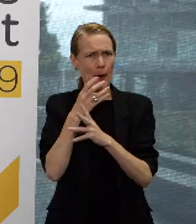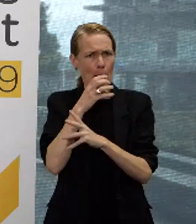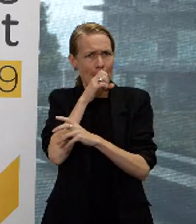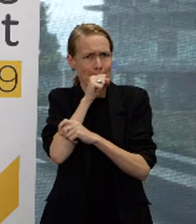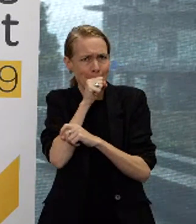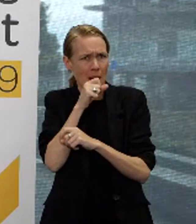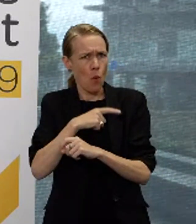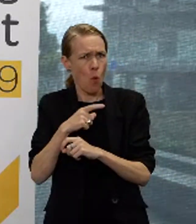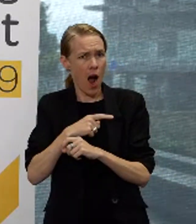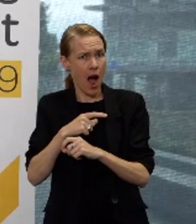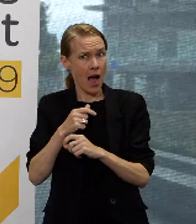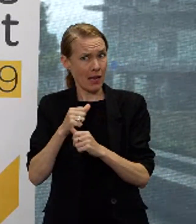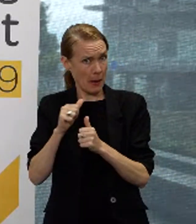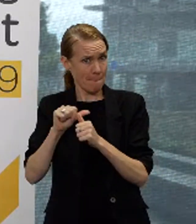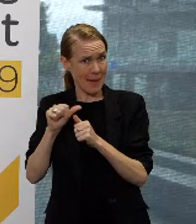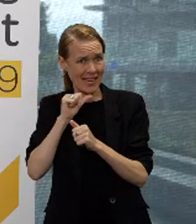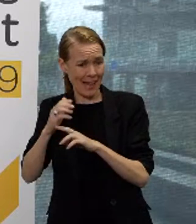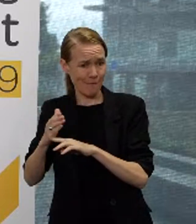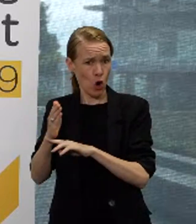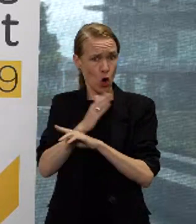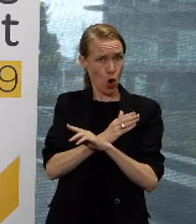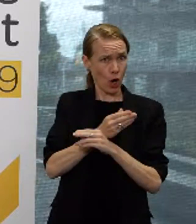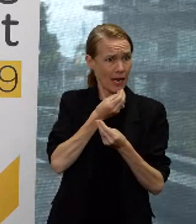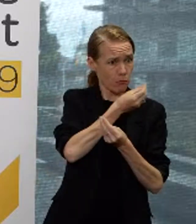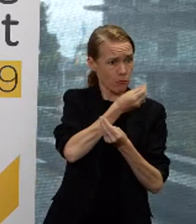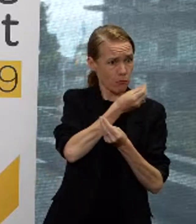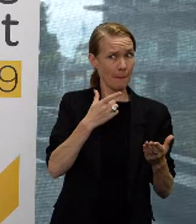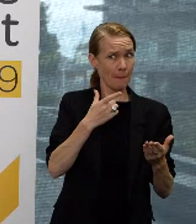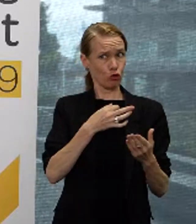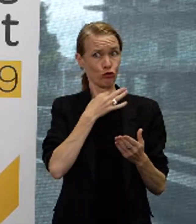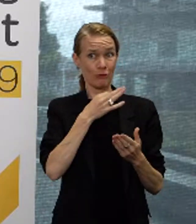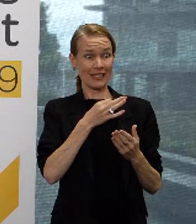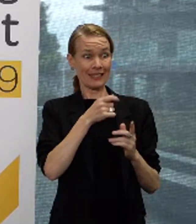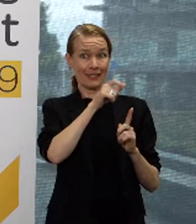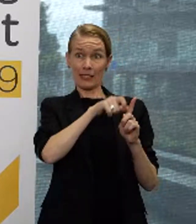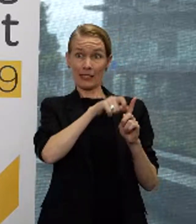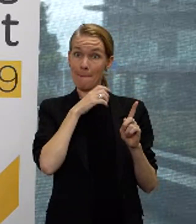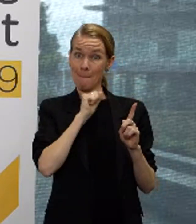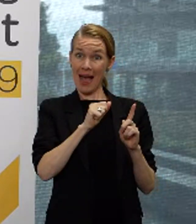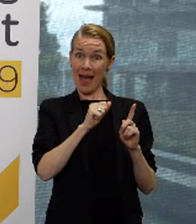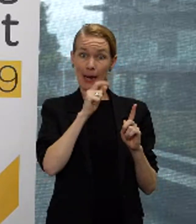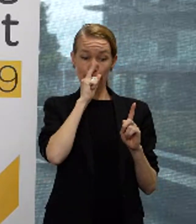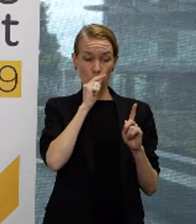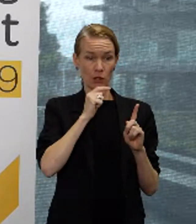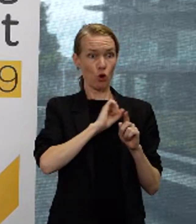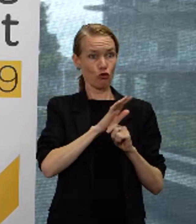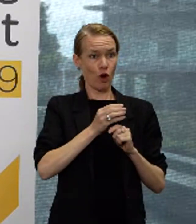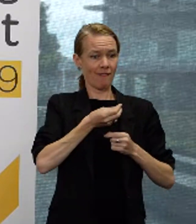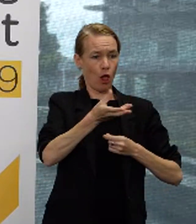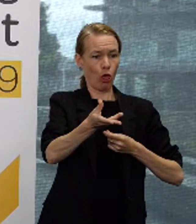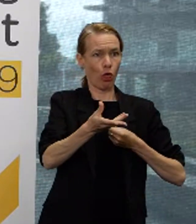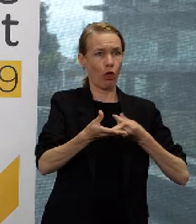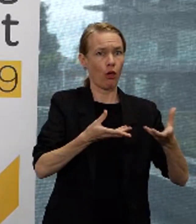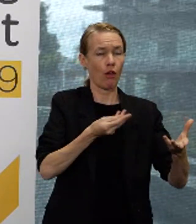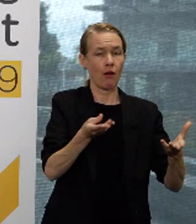Well, as you'll see from the description of this case, there's is a very clear explanation because of the nature of his work